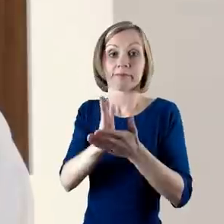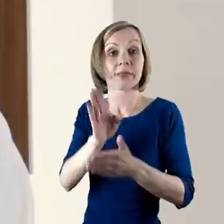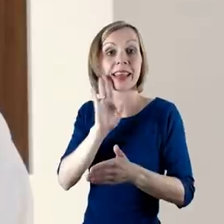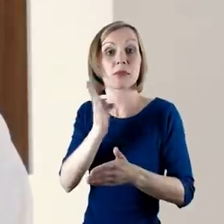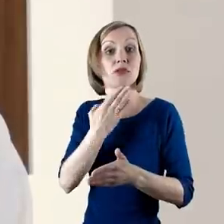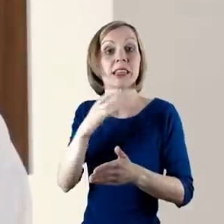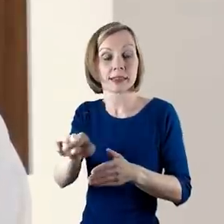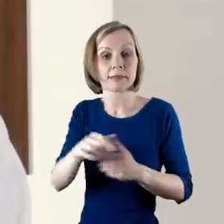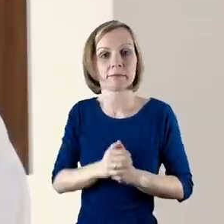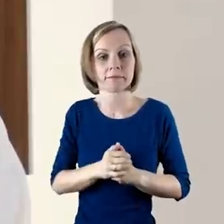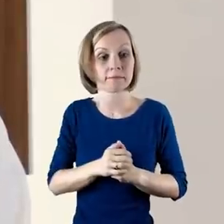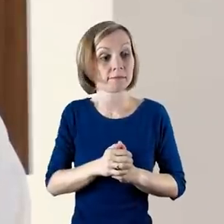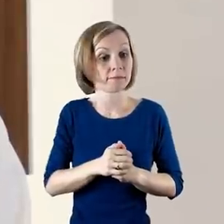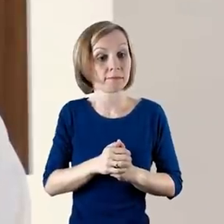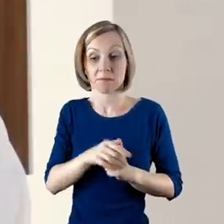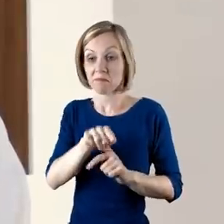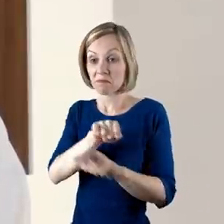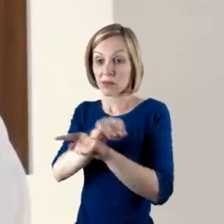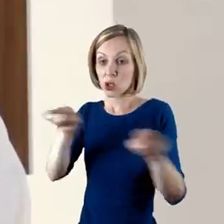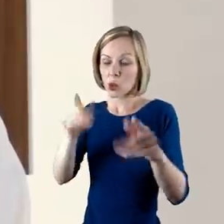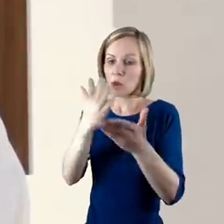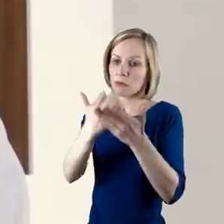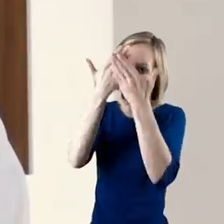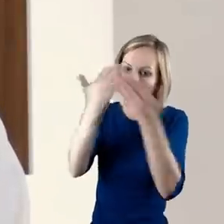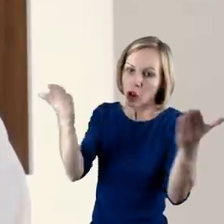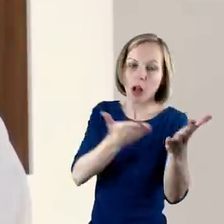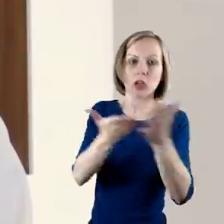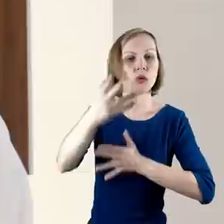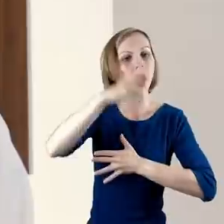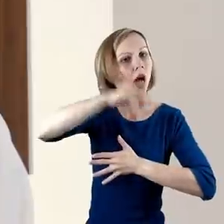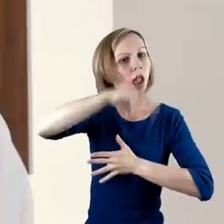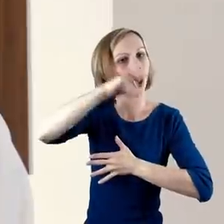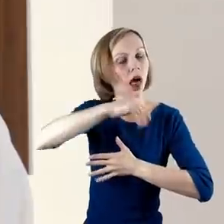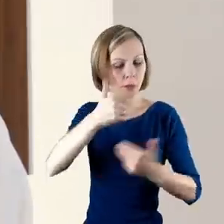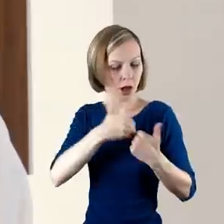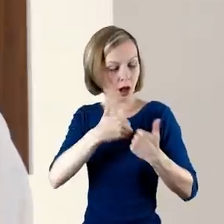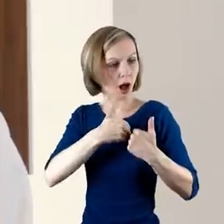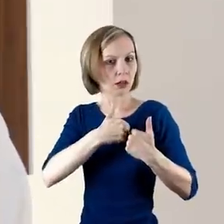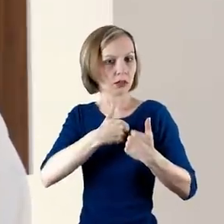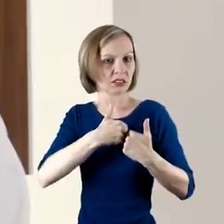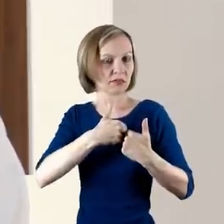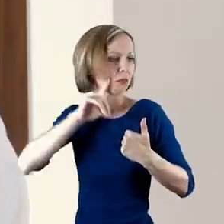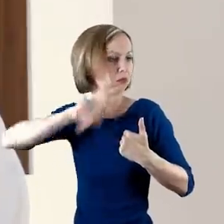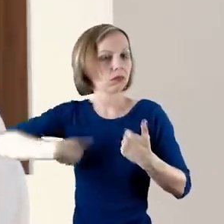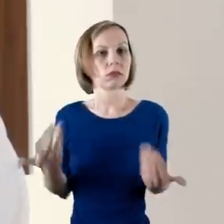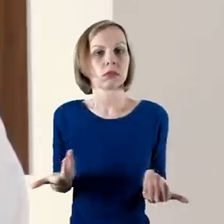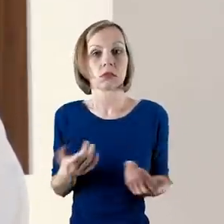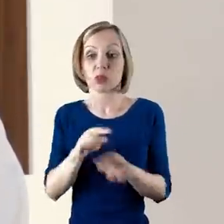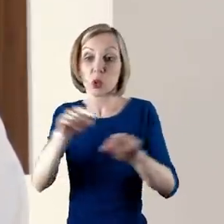this people honours me with their lips, but their hearts are far from me, in vain do they worship me,